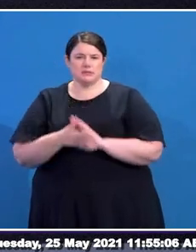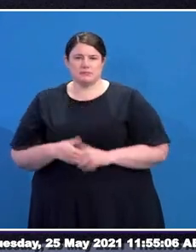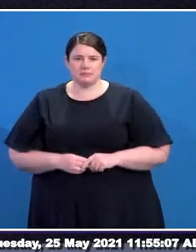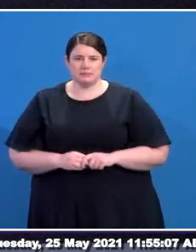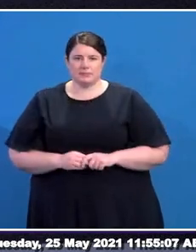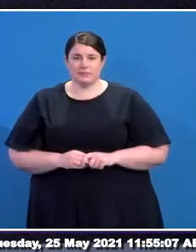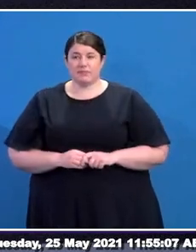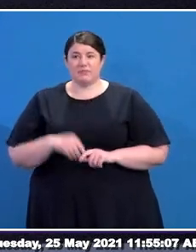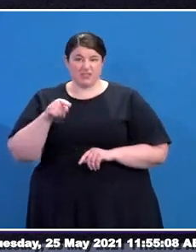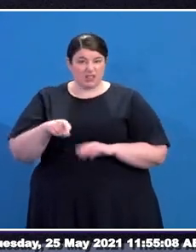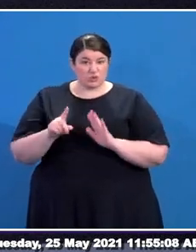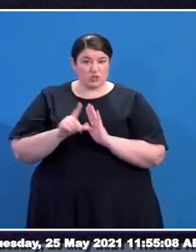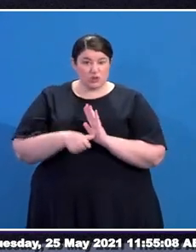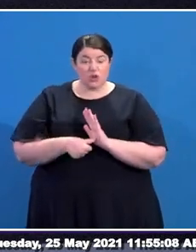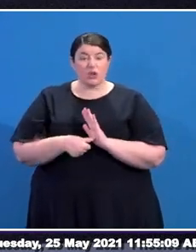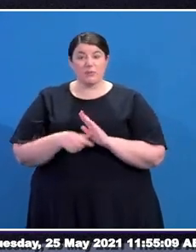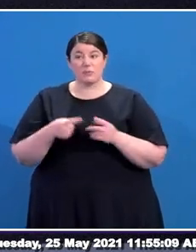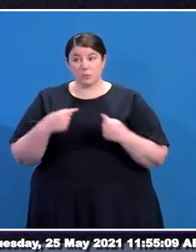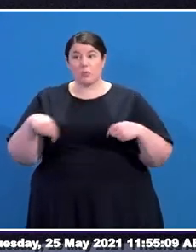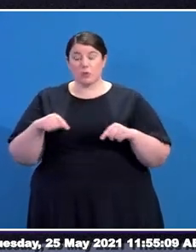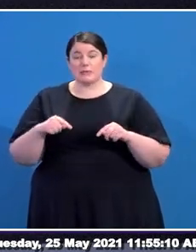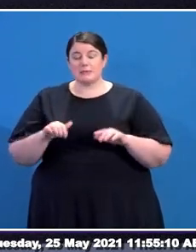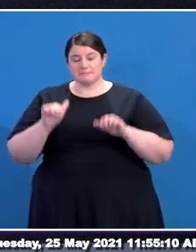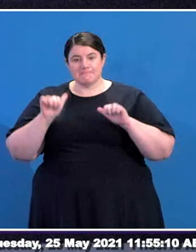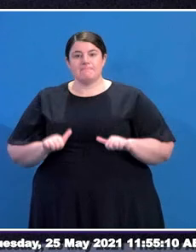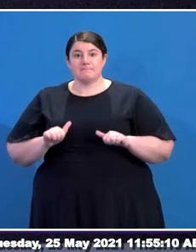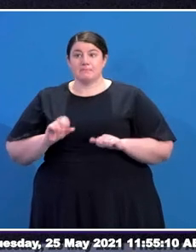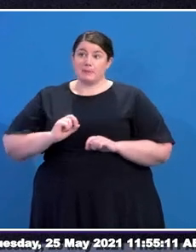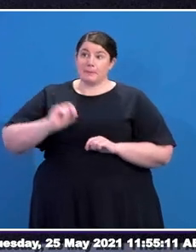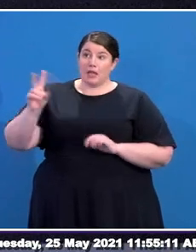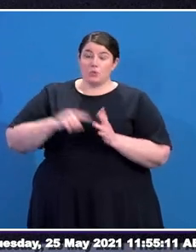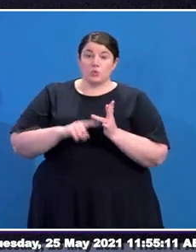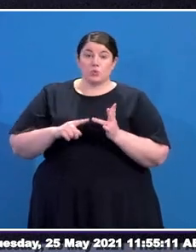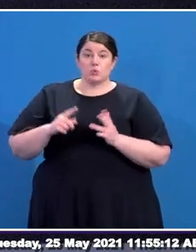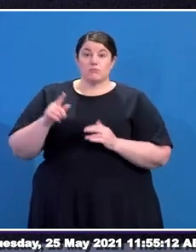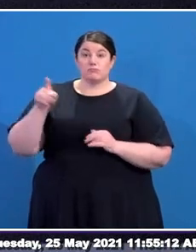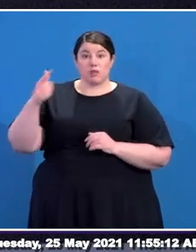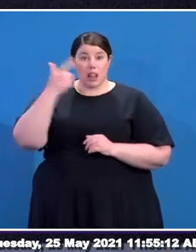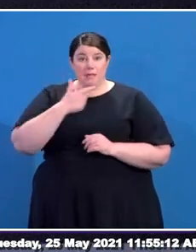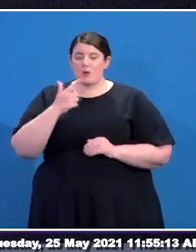And at that time we made the decision not to go back to Lebanon